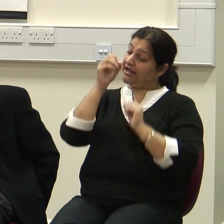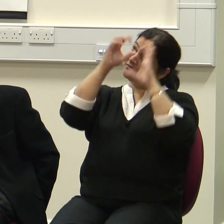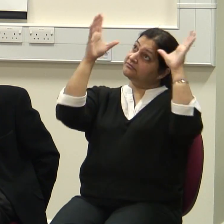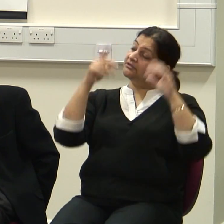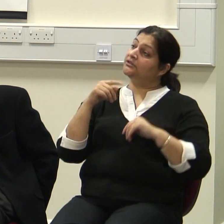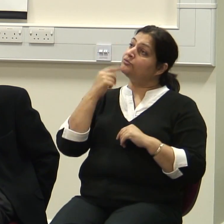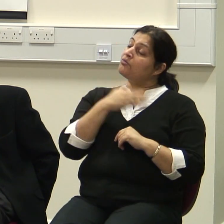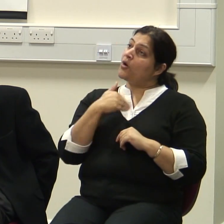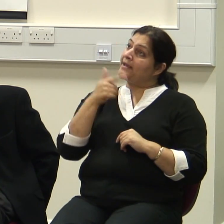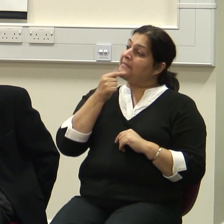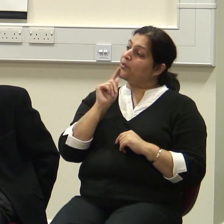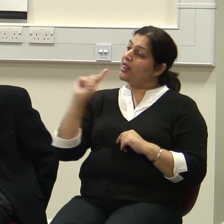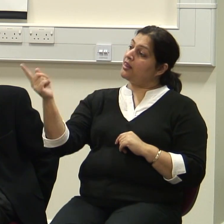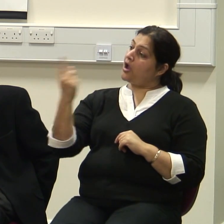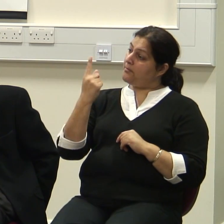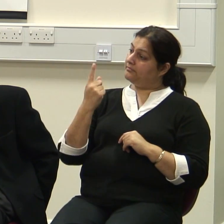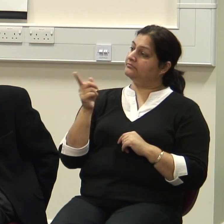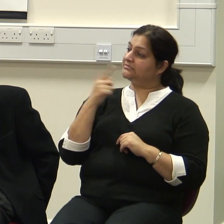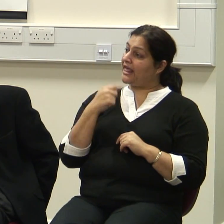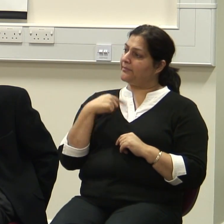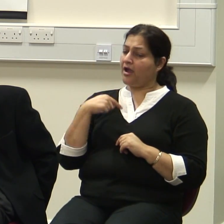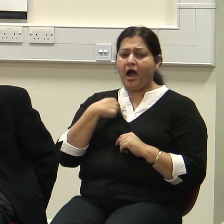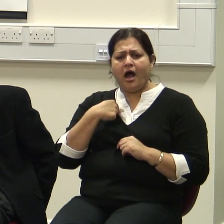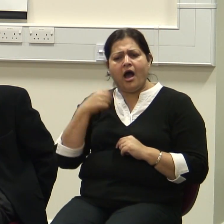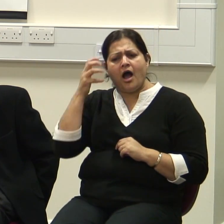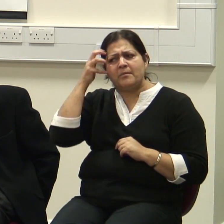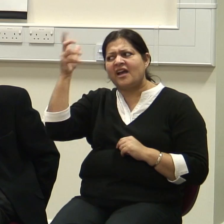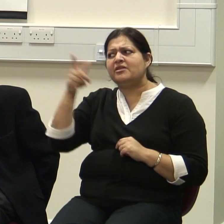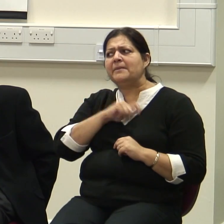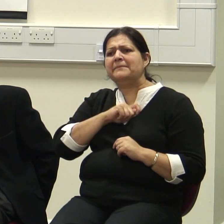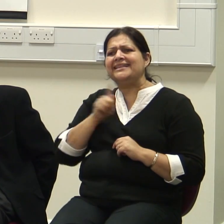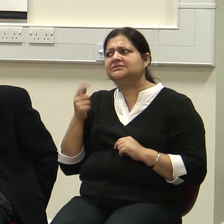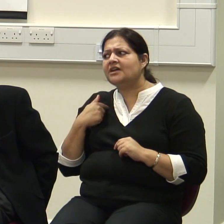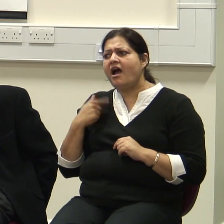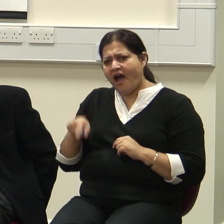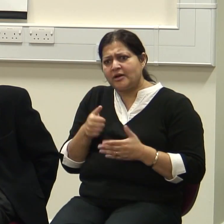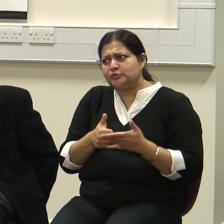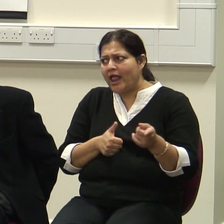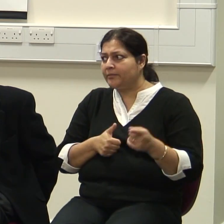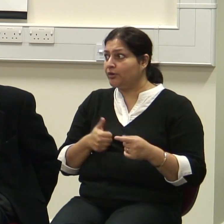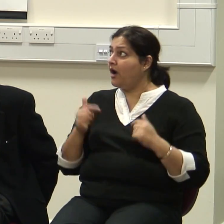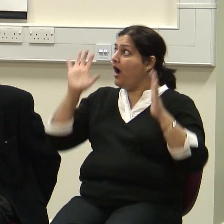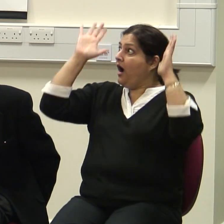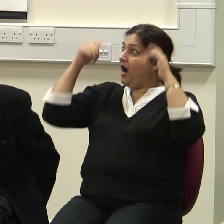I am here to help you’, I would run as fast and as far as my legs would carry me”. That